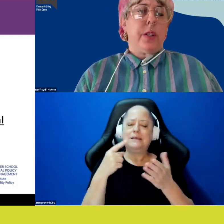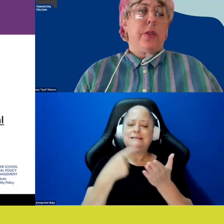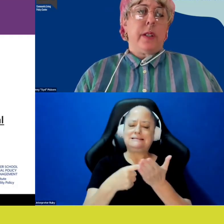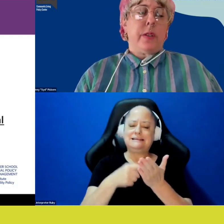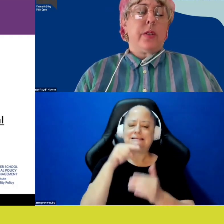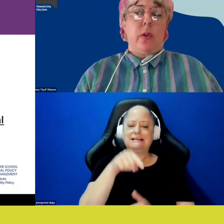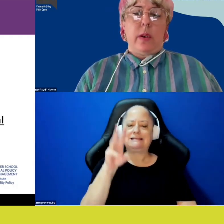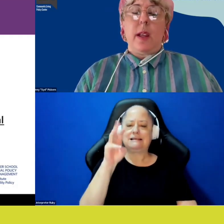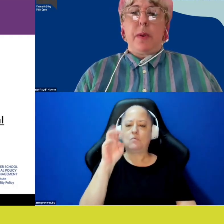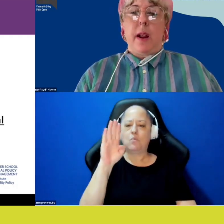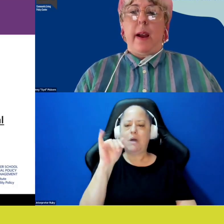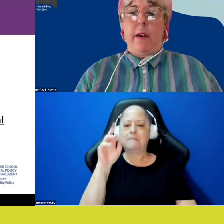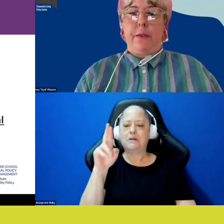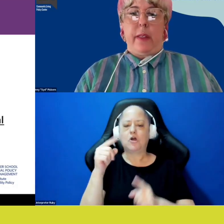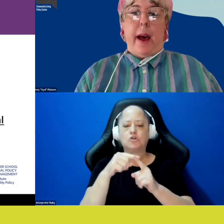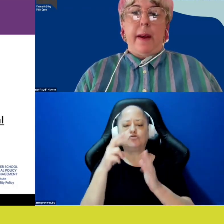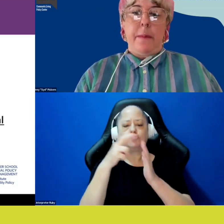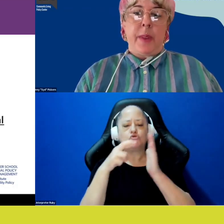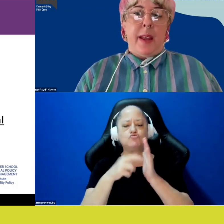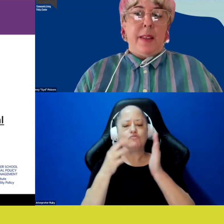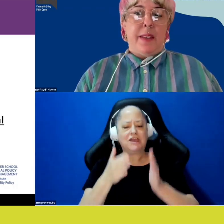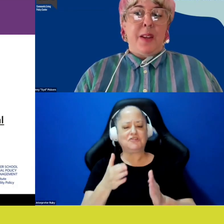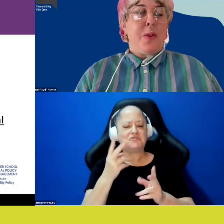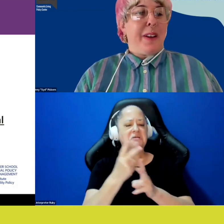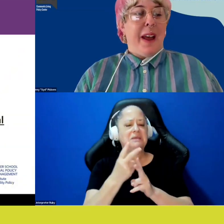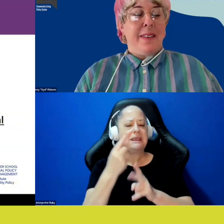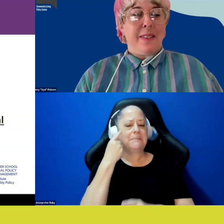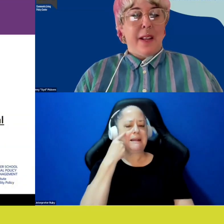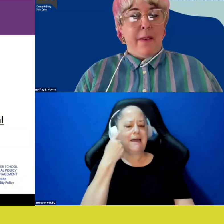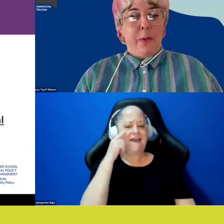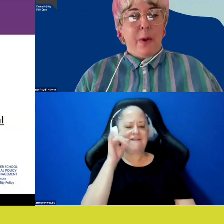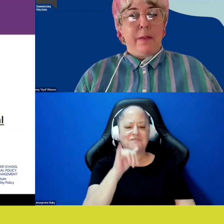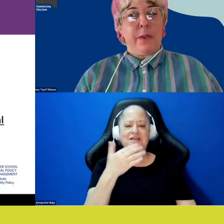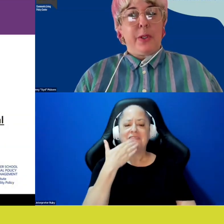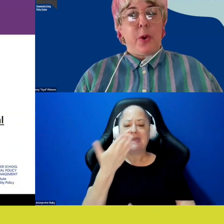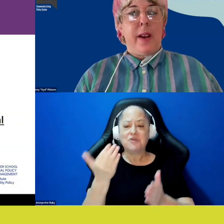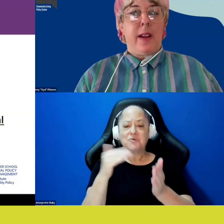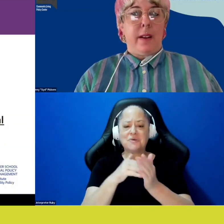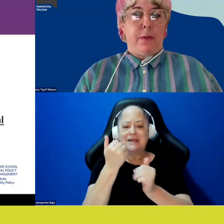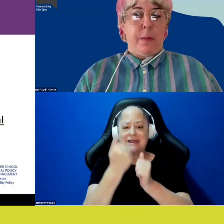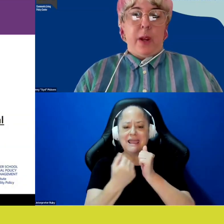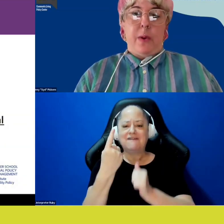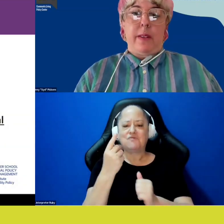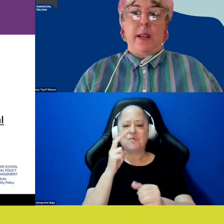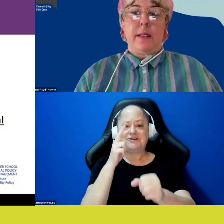registrants. So keep an eye out for that. Thank you again to everyone for joining and for being with